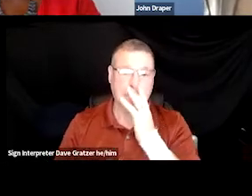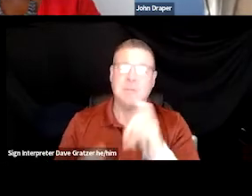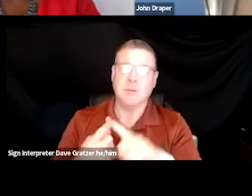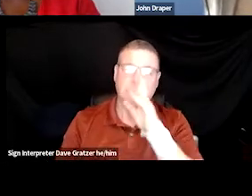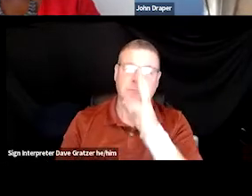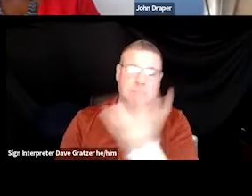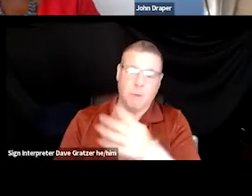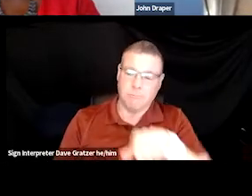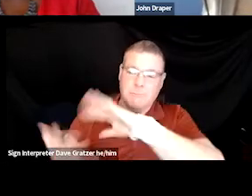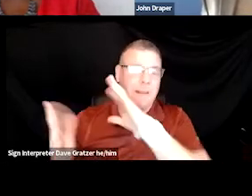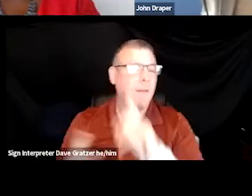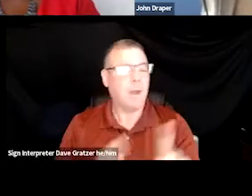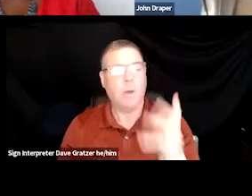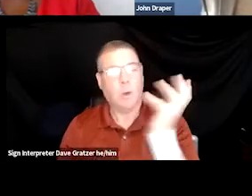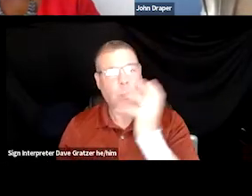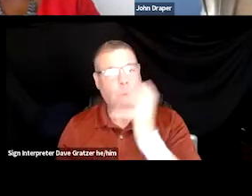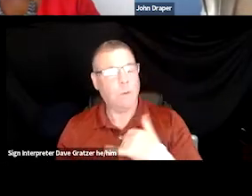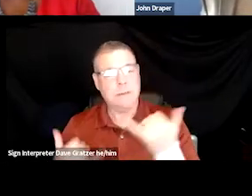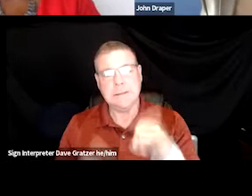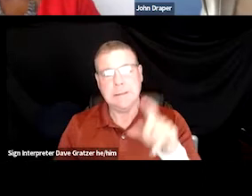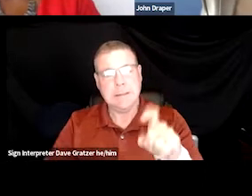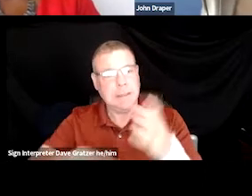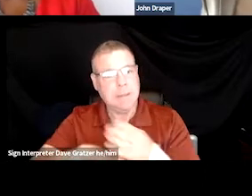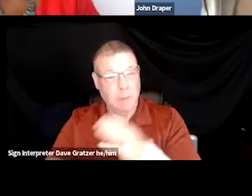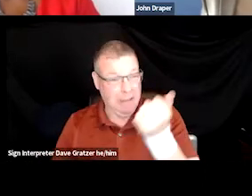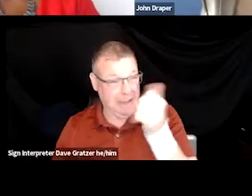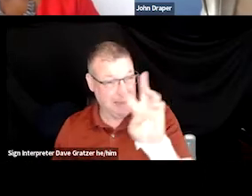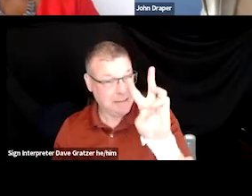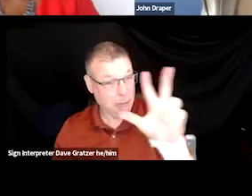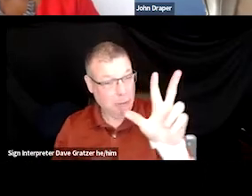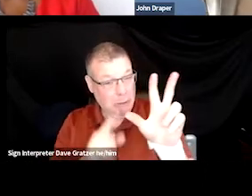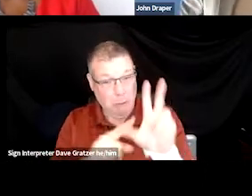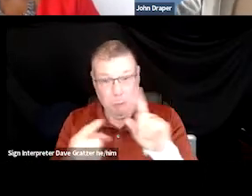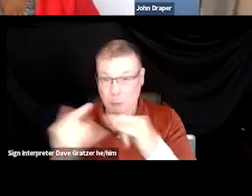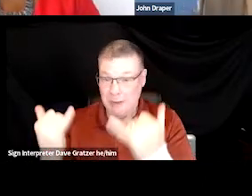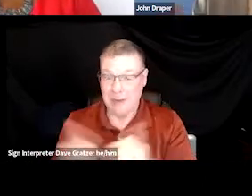But boy, do we have a long way to go from 1963? In fact, when the Community Mental Health Centers Act